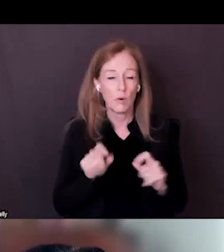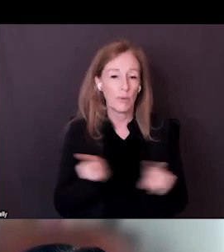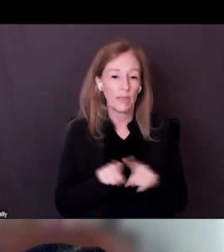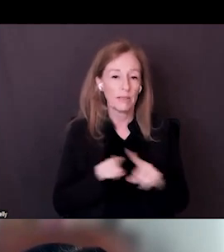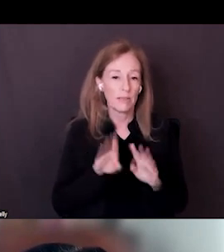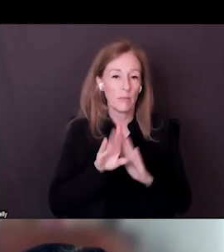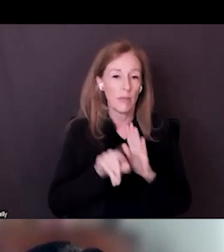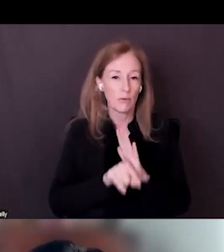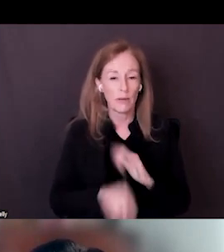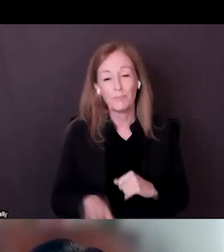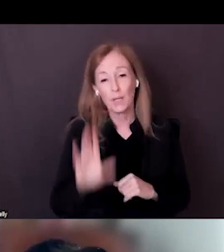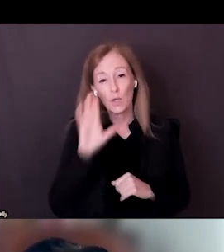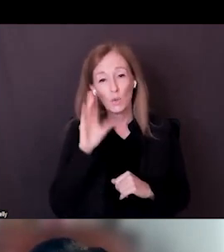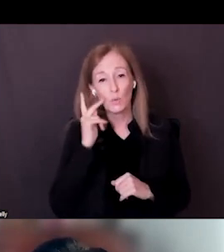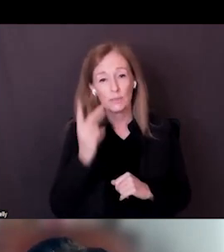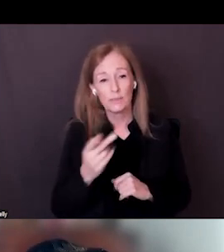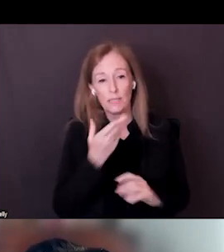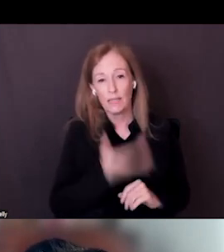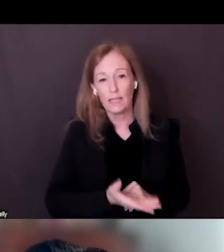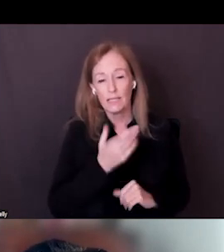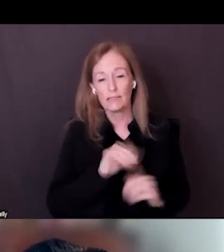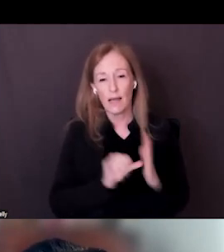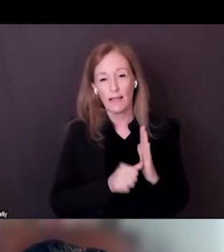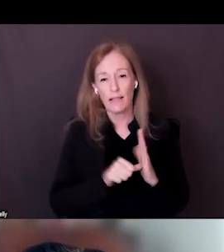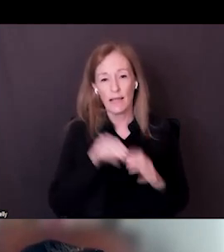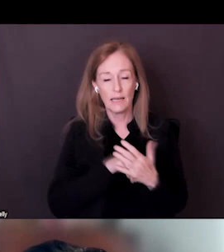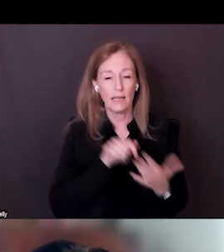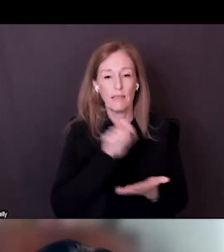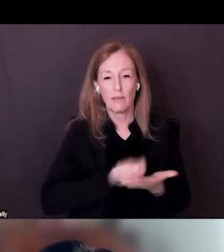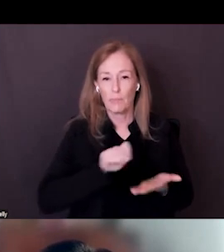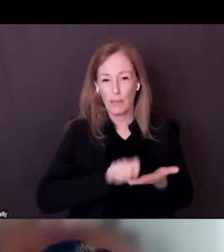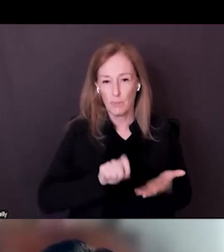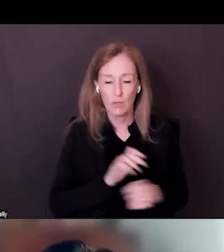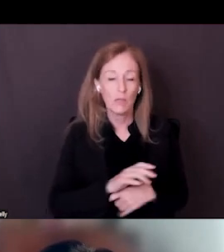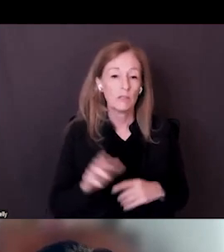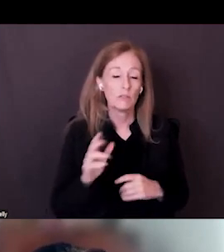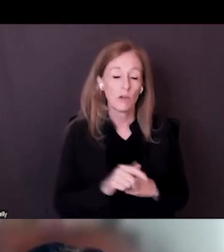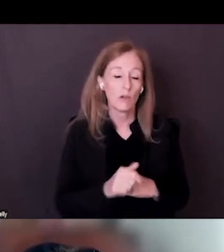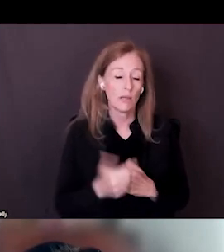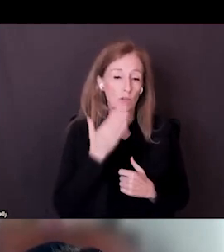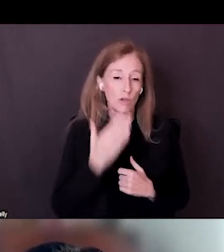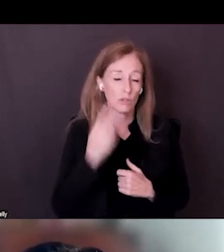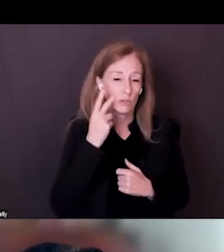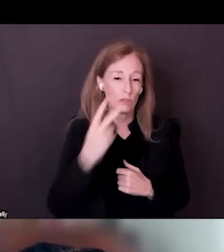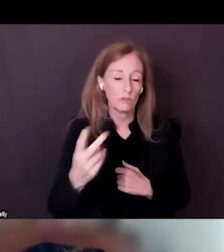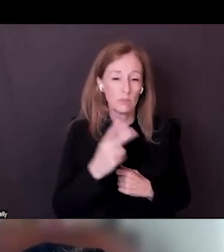PAPERS. I THINK IT IS A FANTASTIC OPPORTUNITY TO THINK ABOUT FAITH-BASED PARTNERSHIPS AND REALLY EXPAND ON